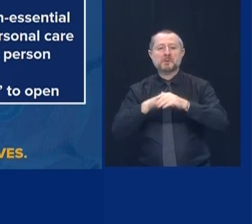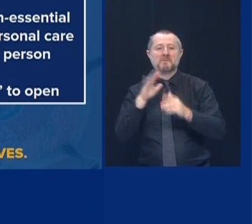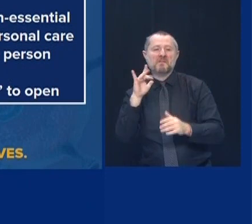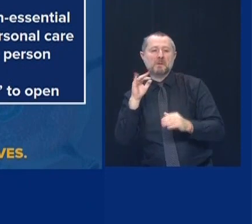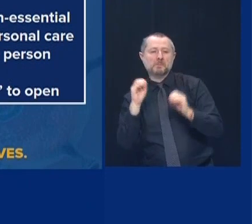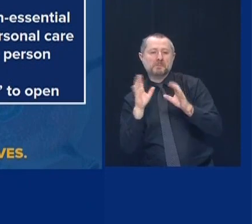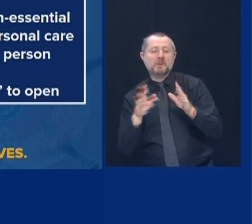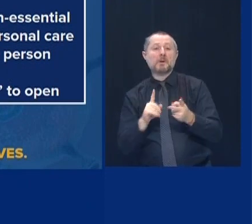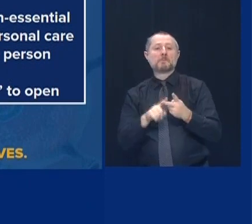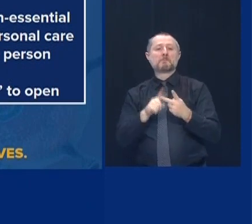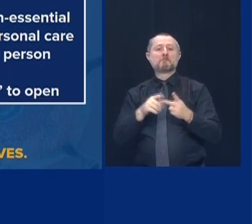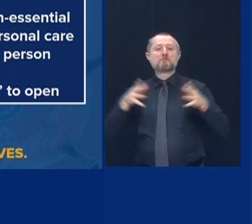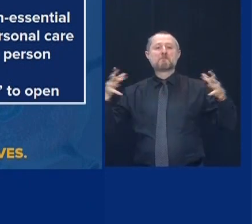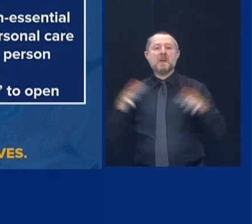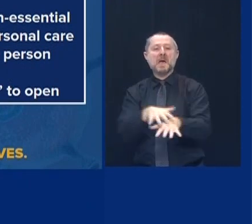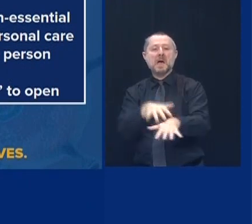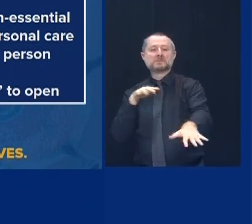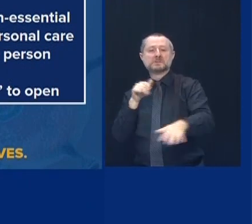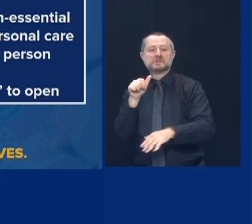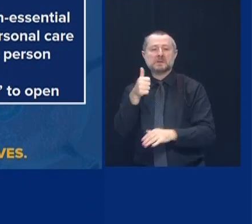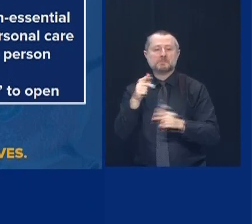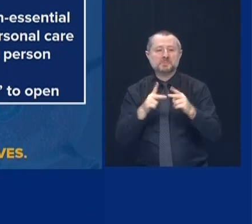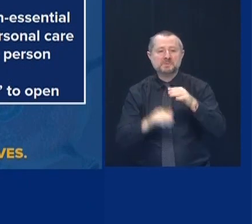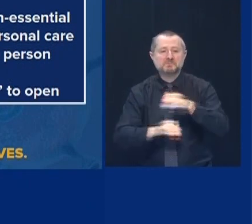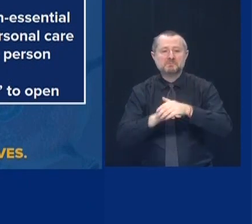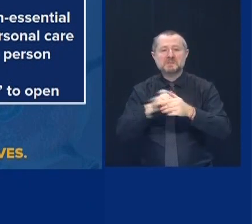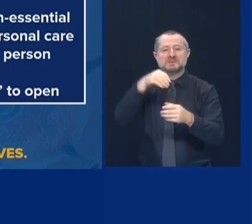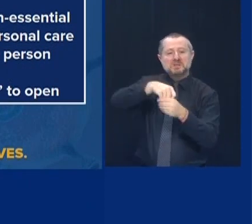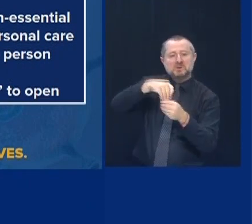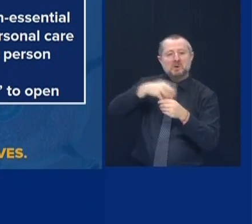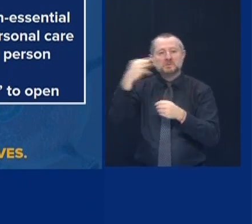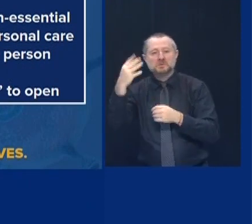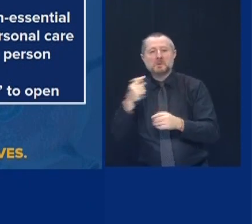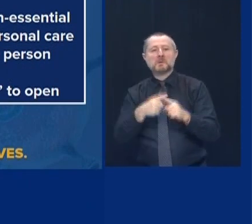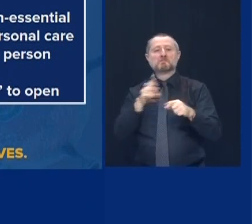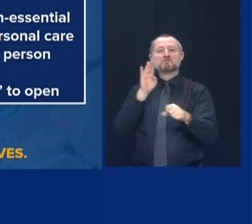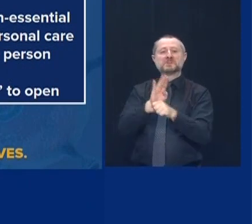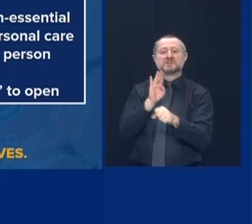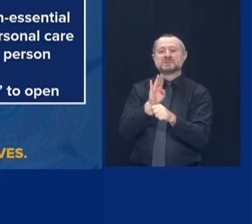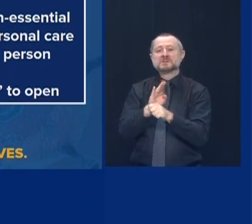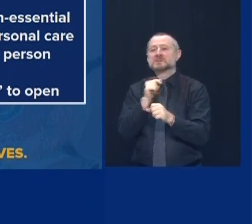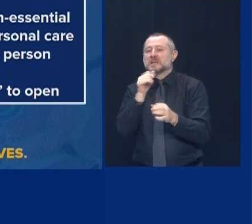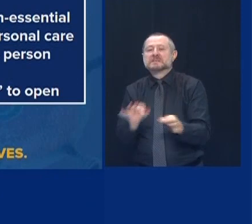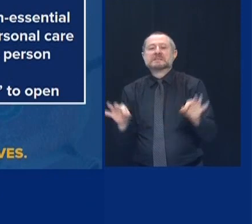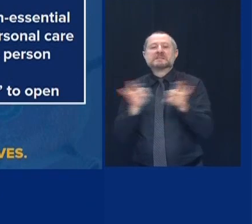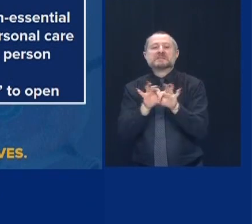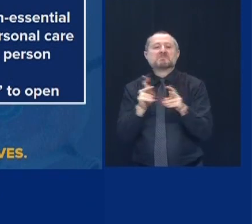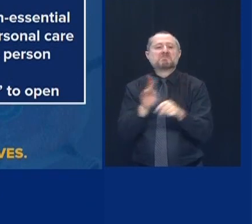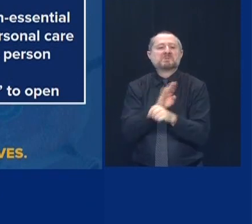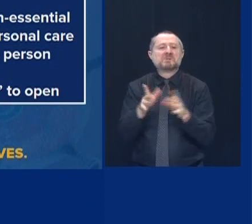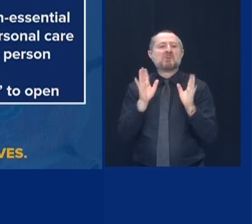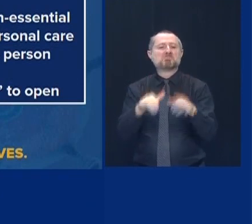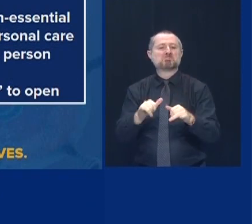HOUSE OF WORSHIP GOES TO 33%, MASS GATHERINGS GO TO 10%.